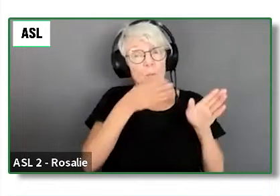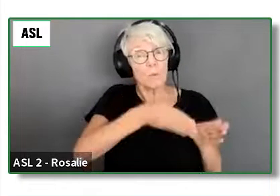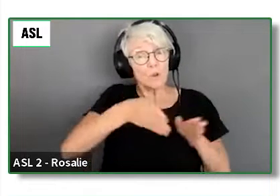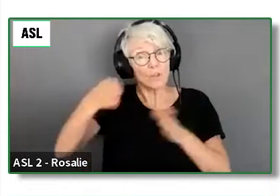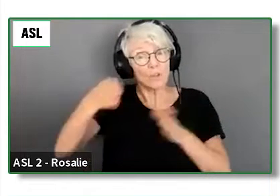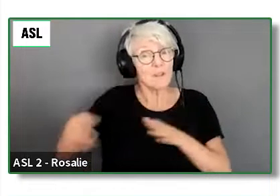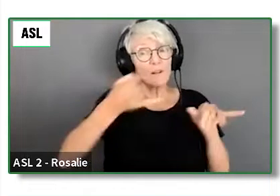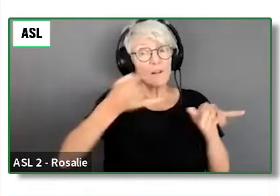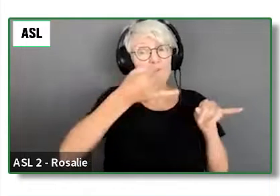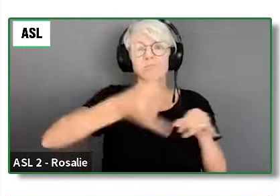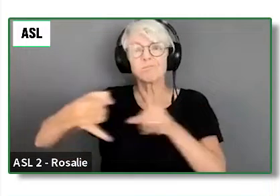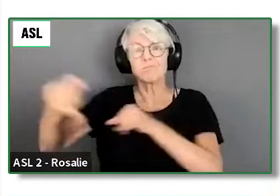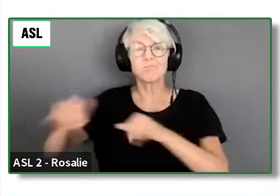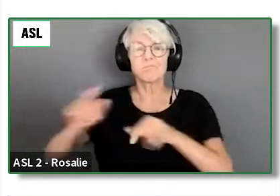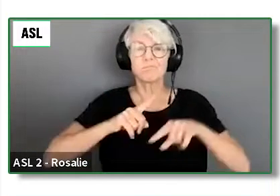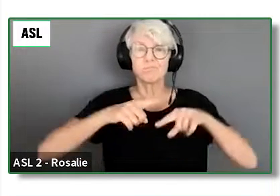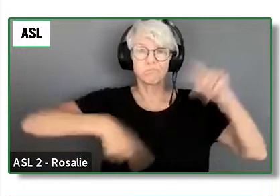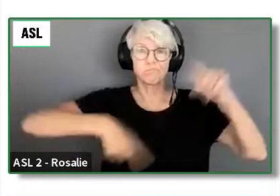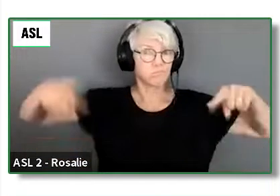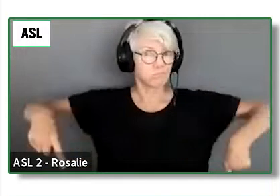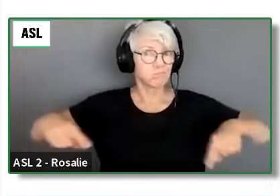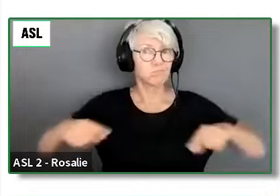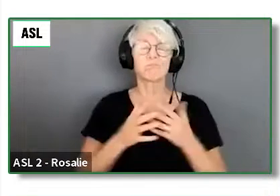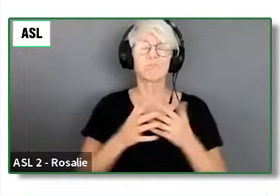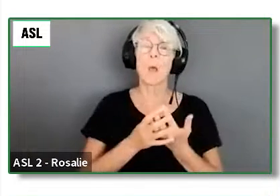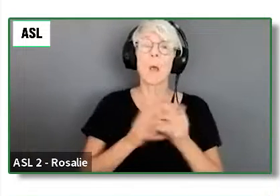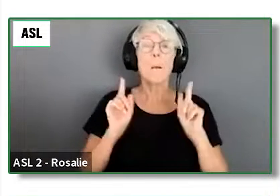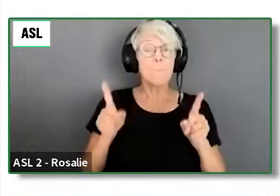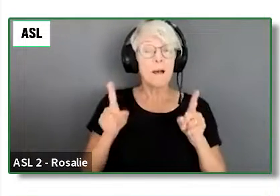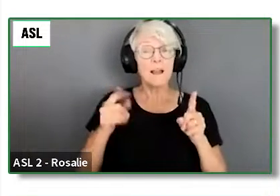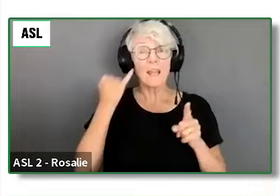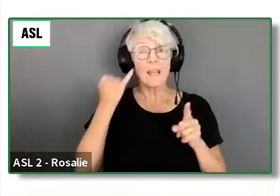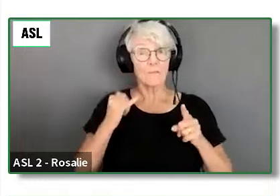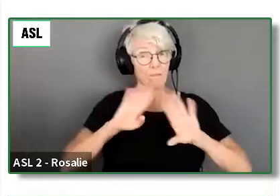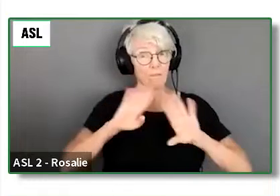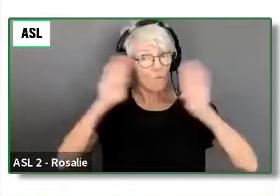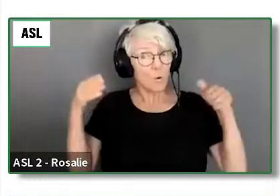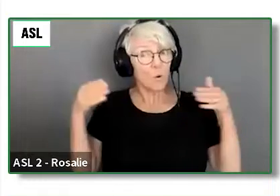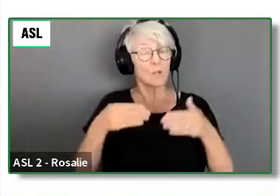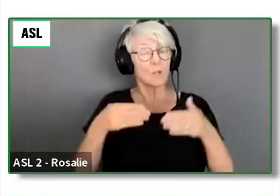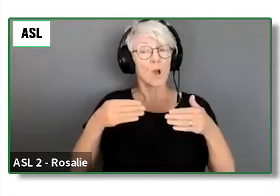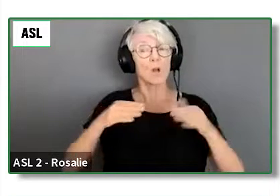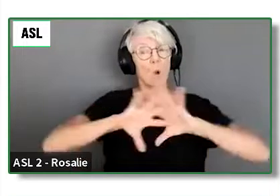However if you take an inclusive design approach both for the built environment